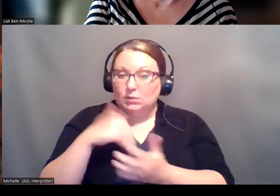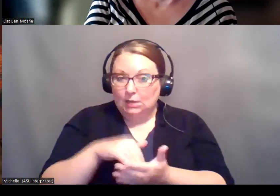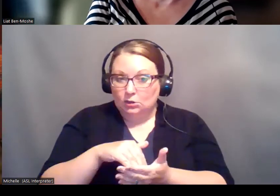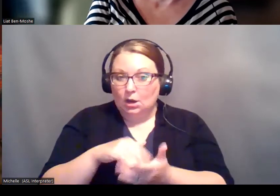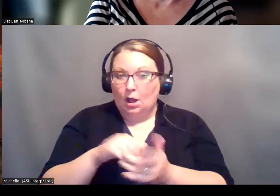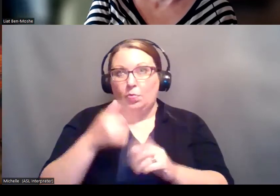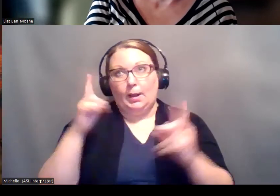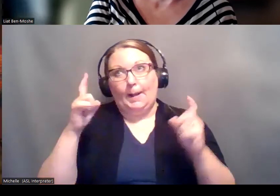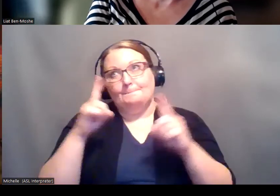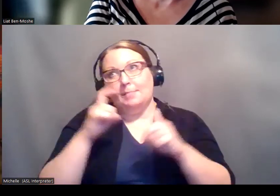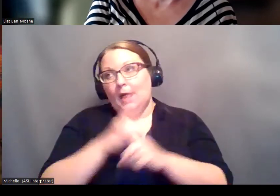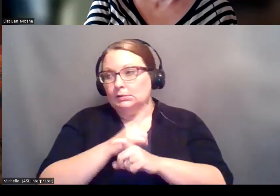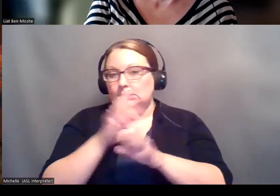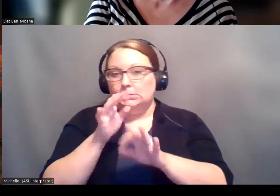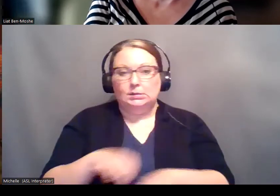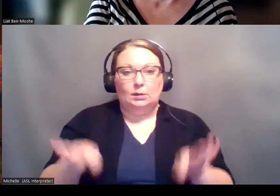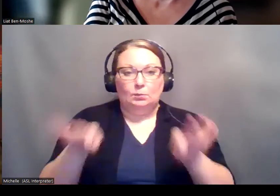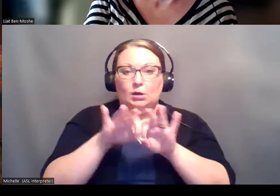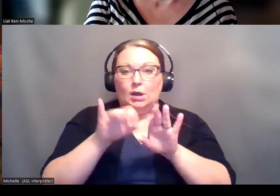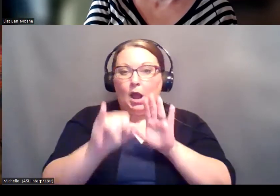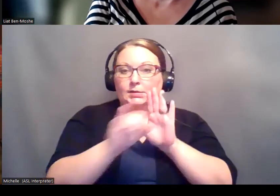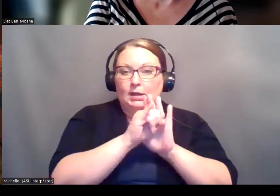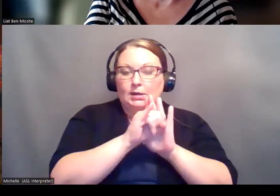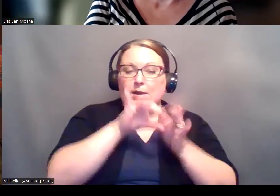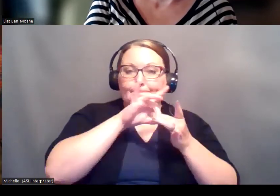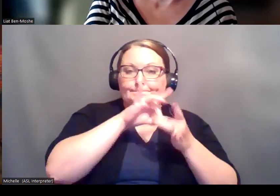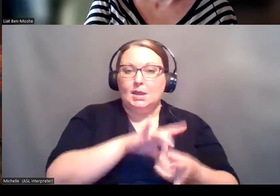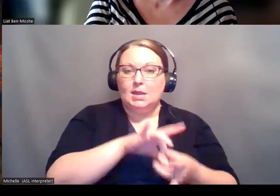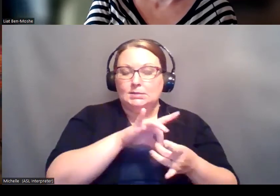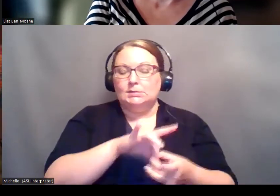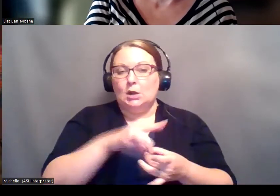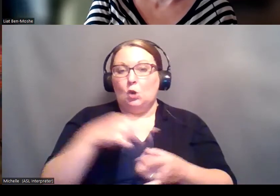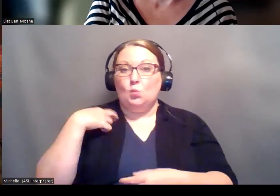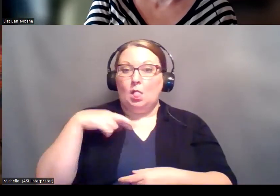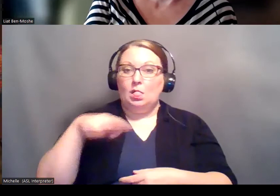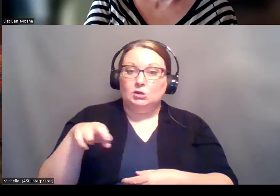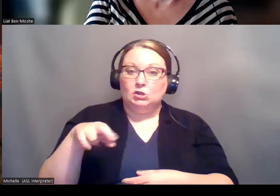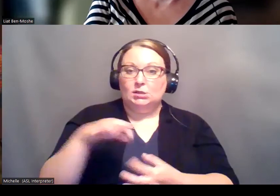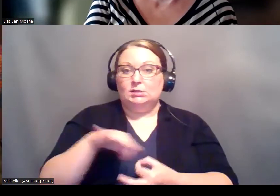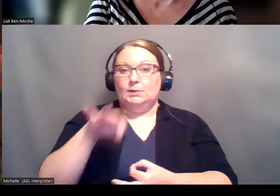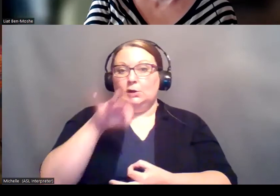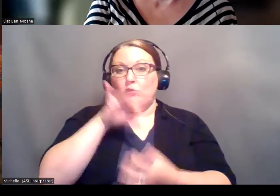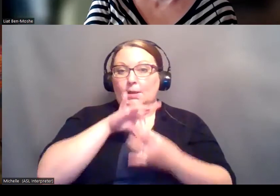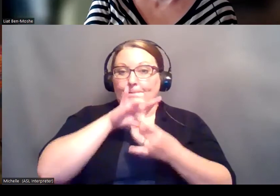and important identity-based and religious and spiritually-based